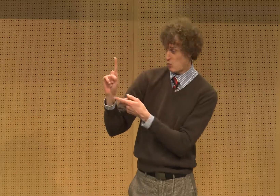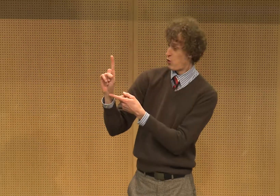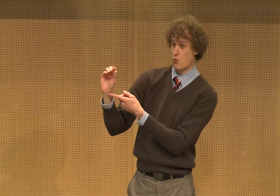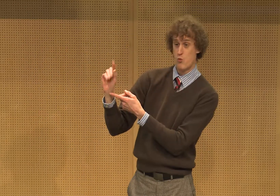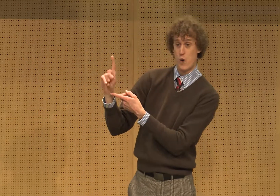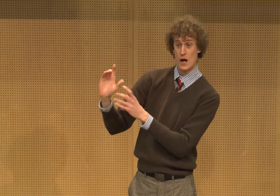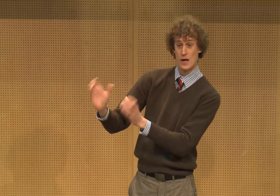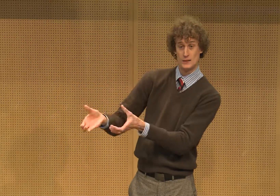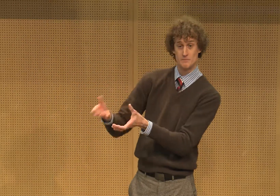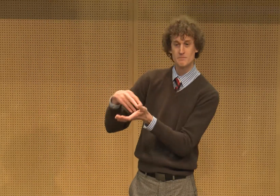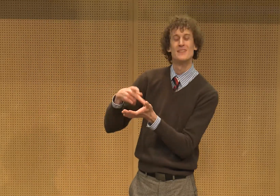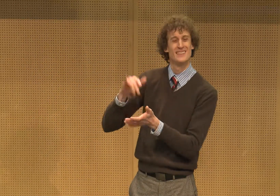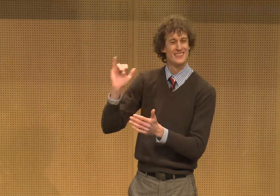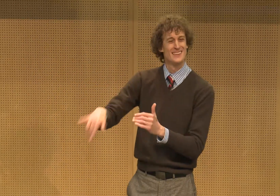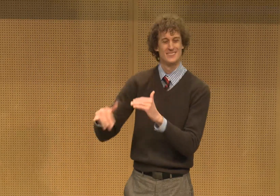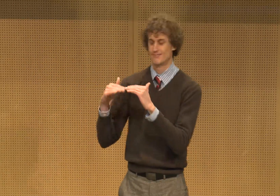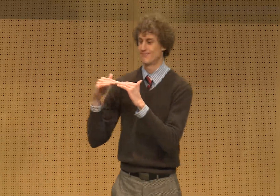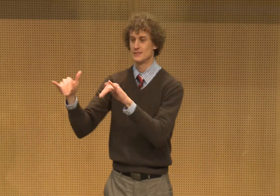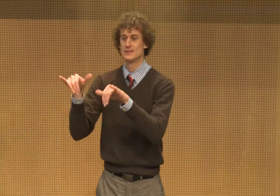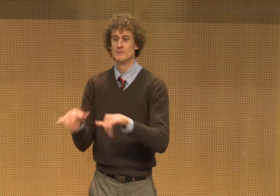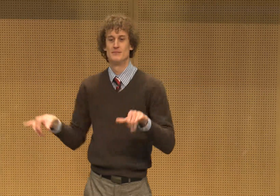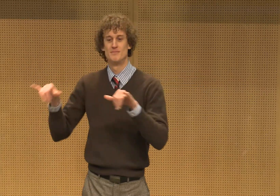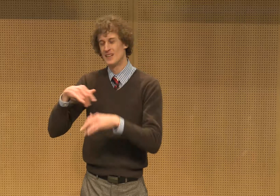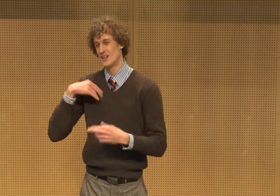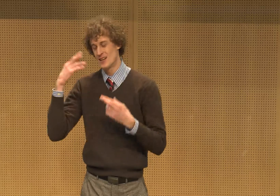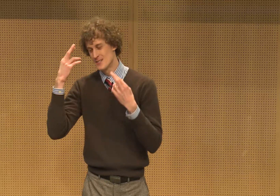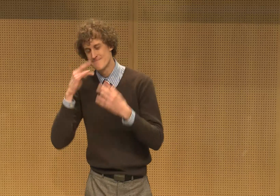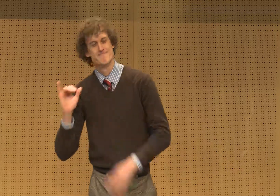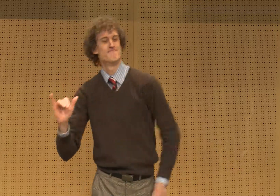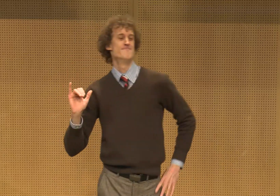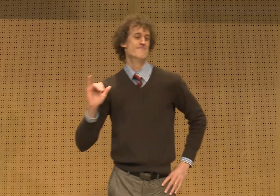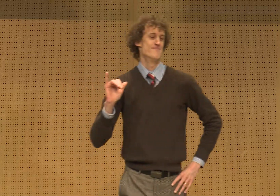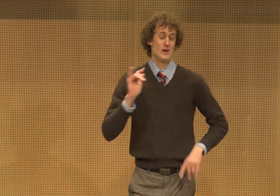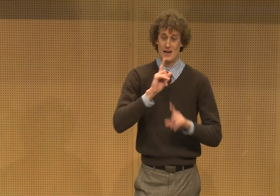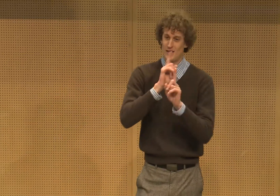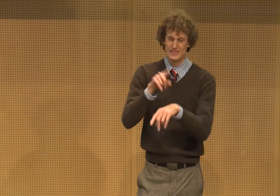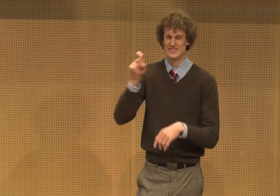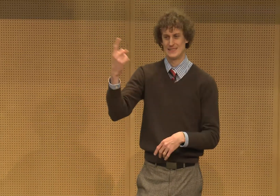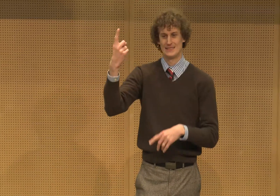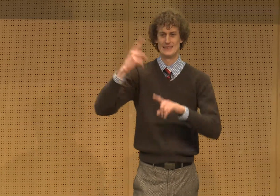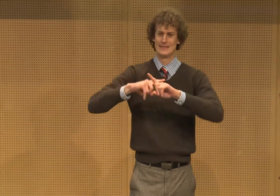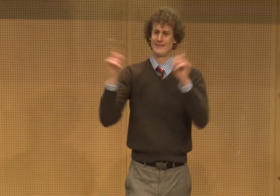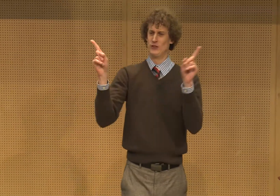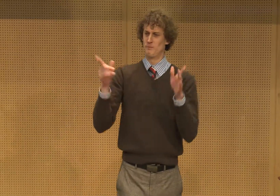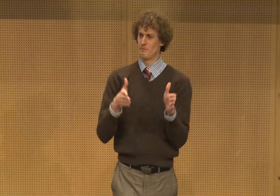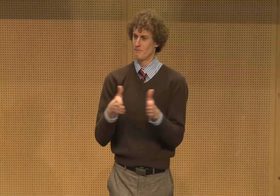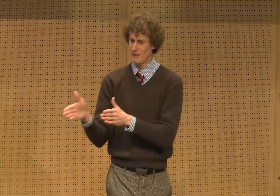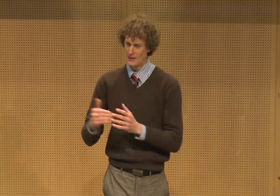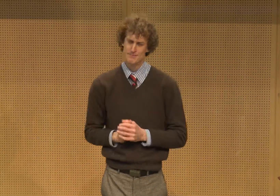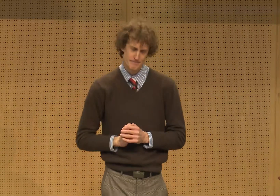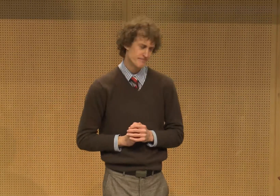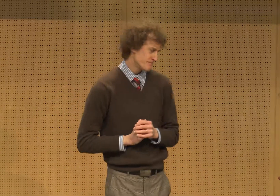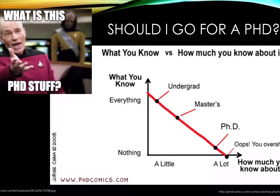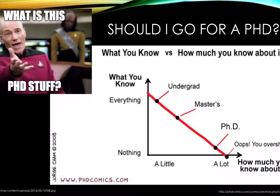And again, I'm not sure that I want to teach those basic classes because it's all the same information again.